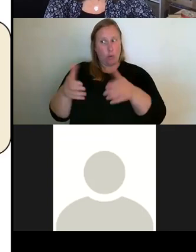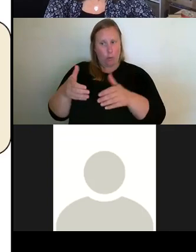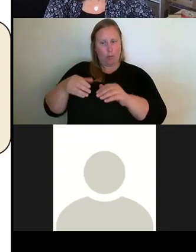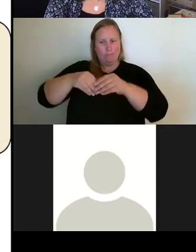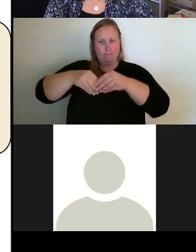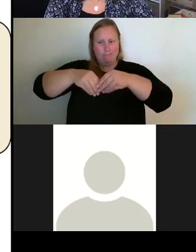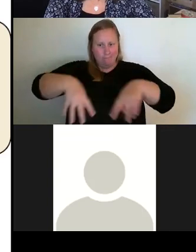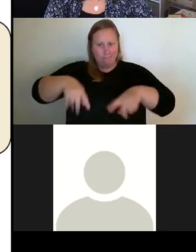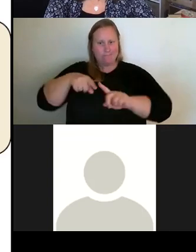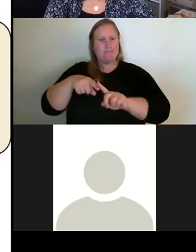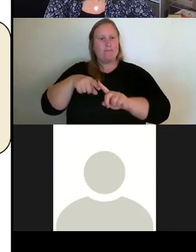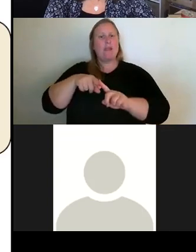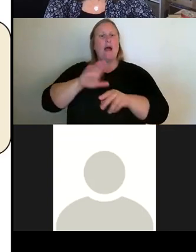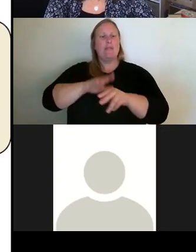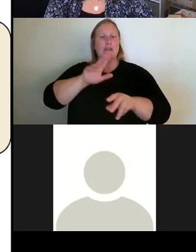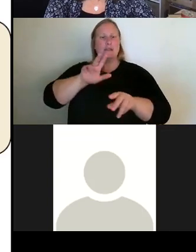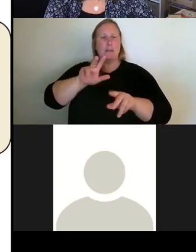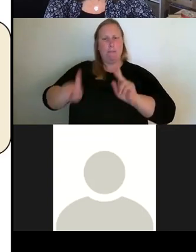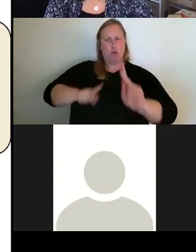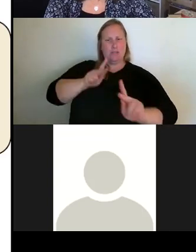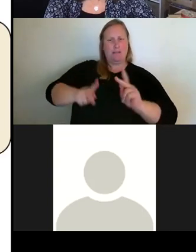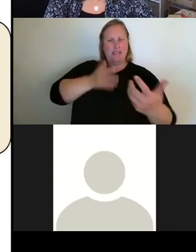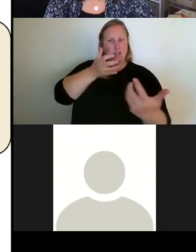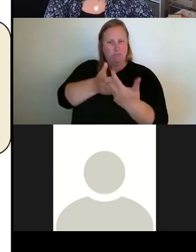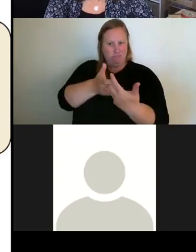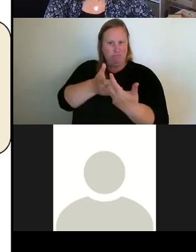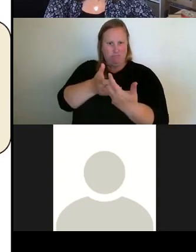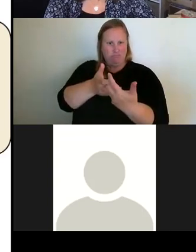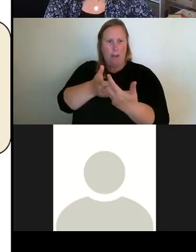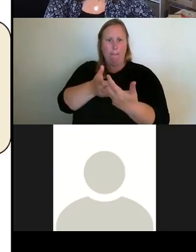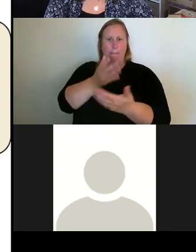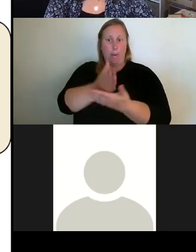this personalization piece. We put that there for people looking for more